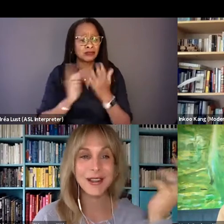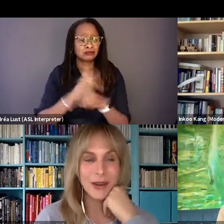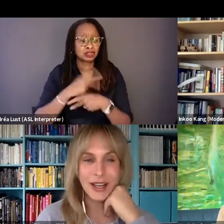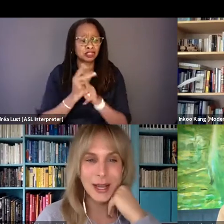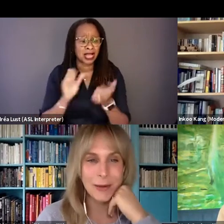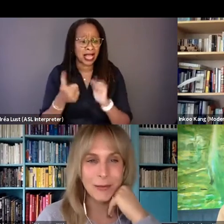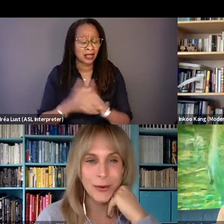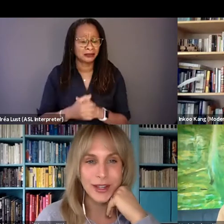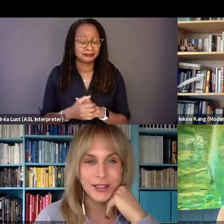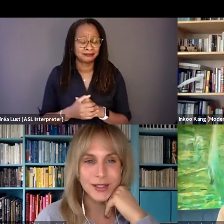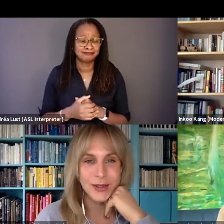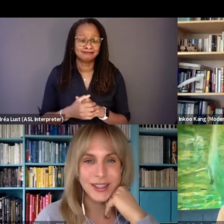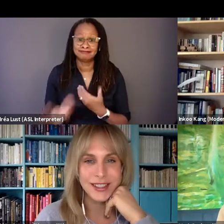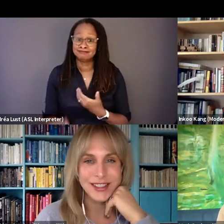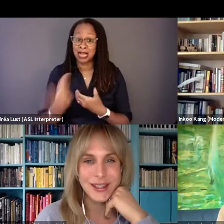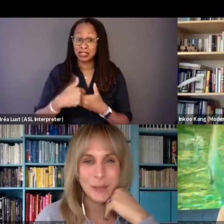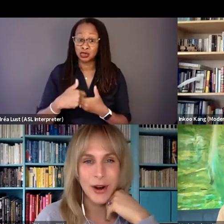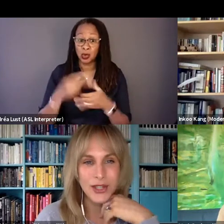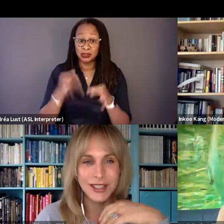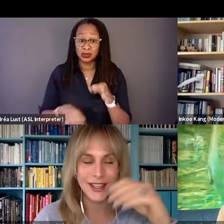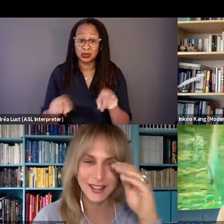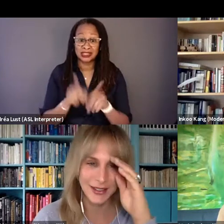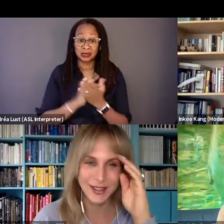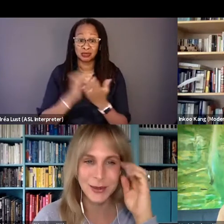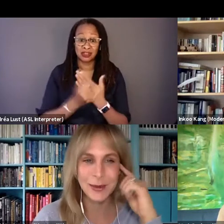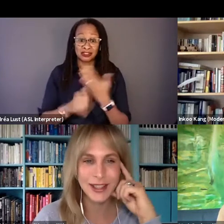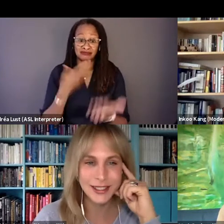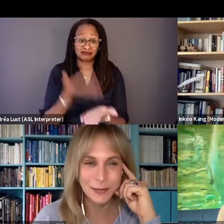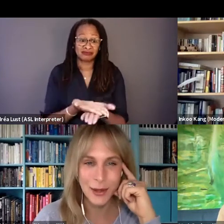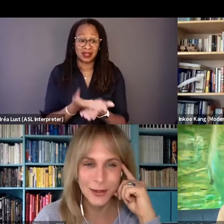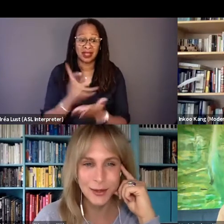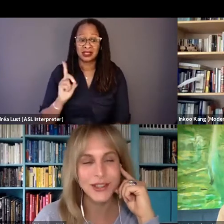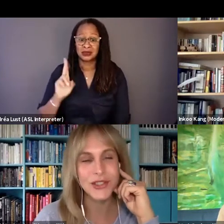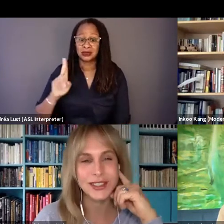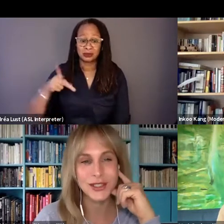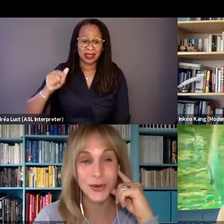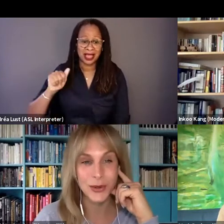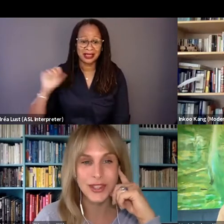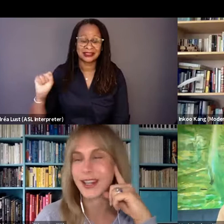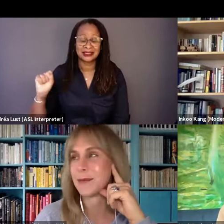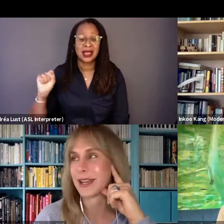I came on board as soon as the project landed on the Duplass Brothers Productions' doorstep,